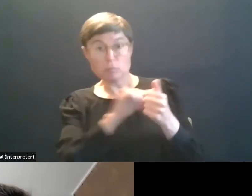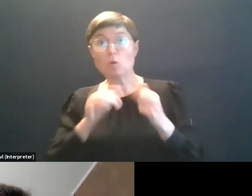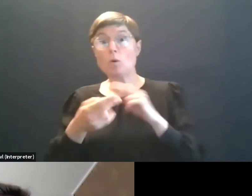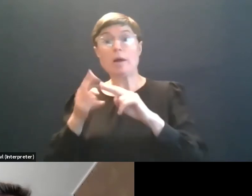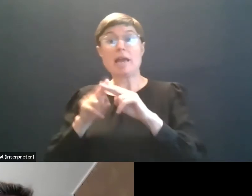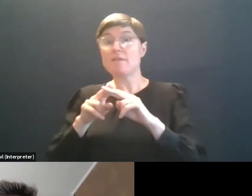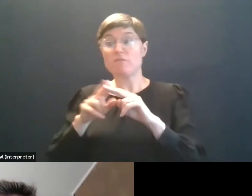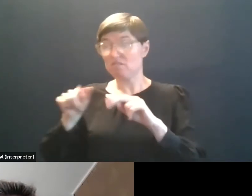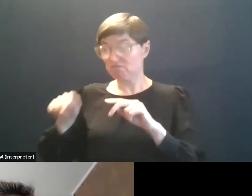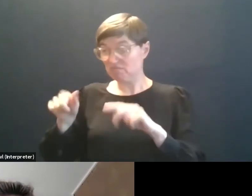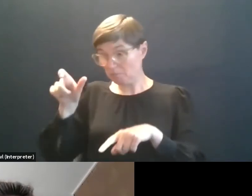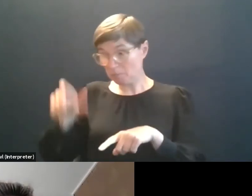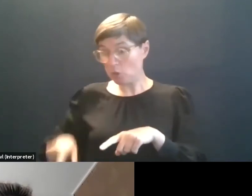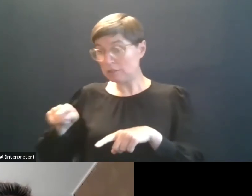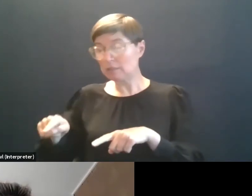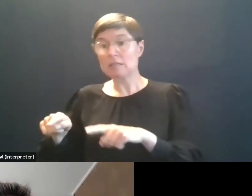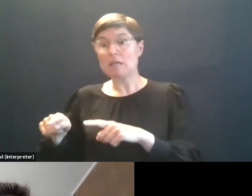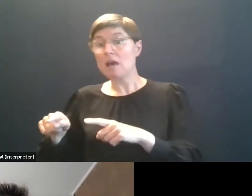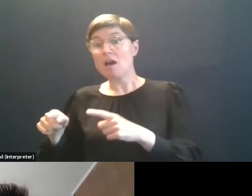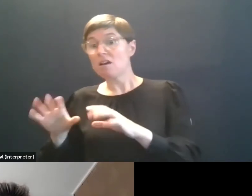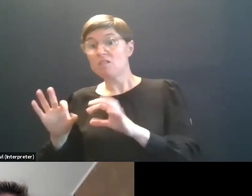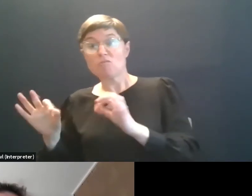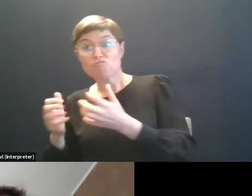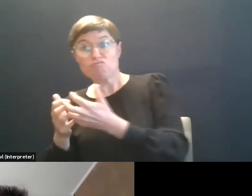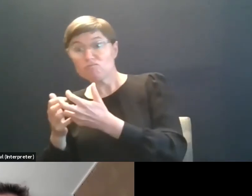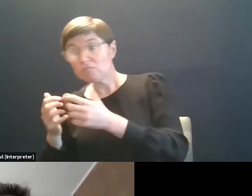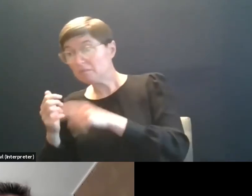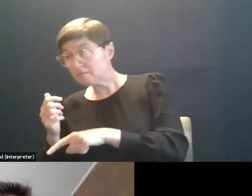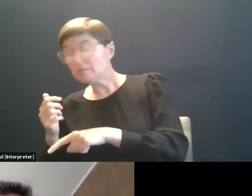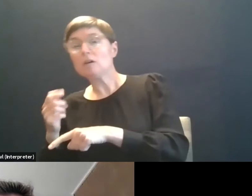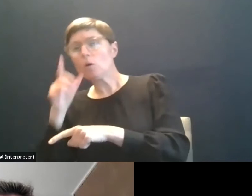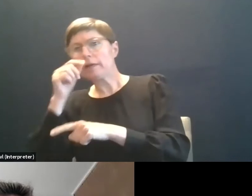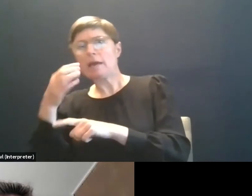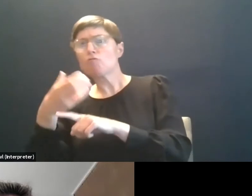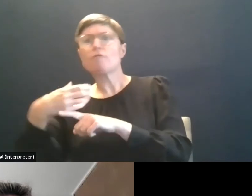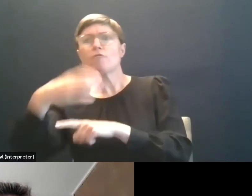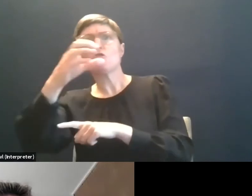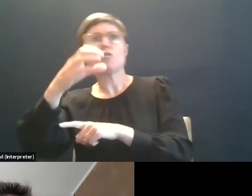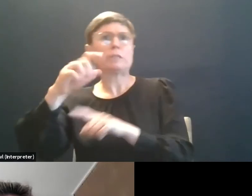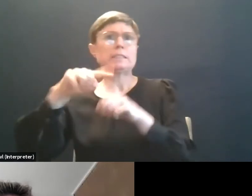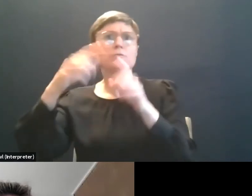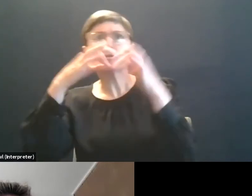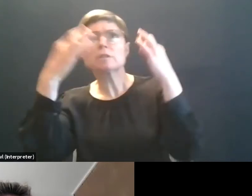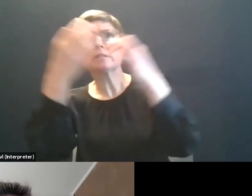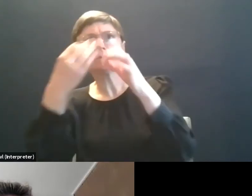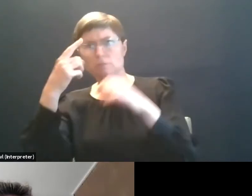need is better met by another agency or organisation then we work with them.